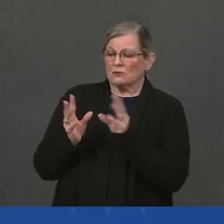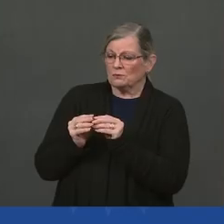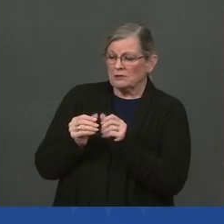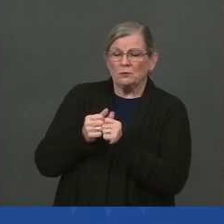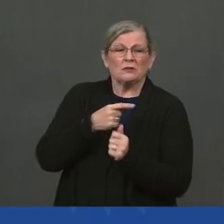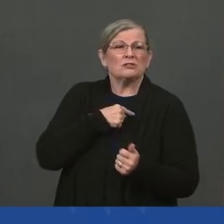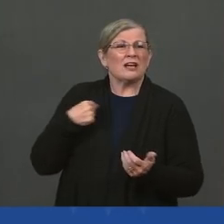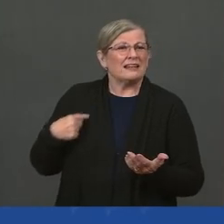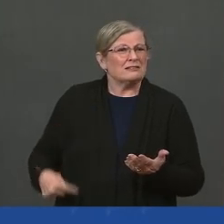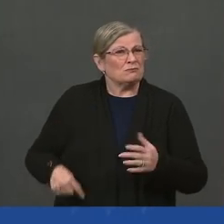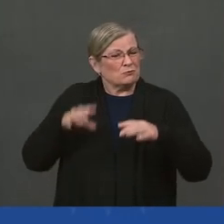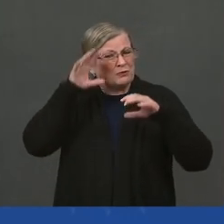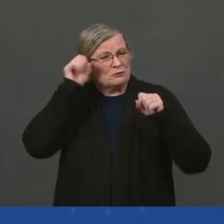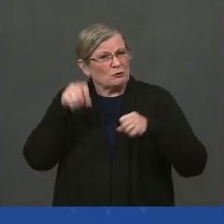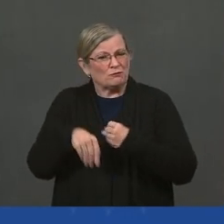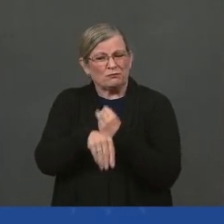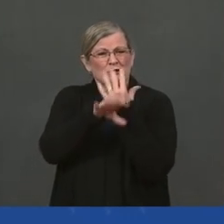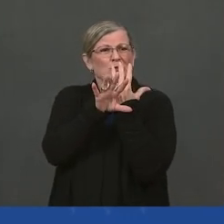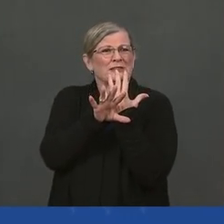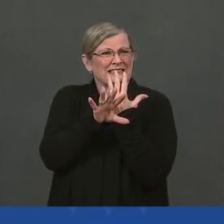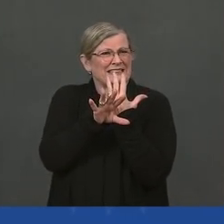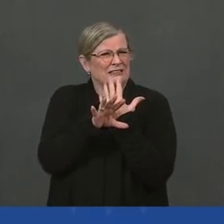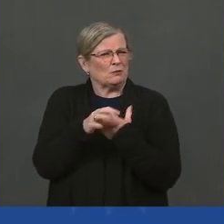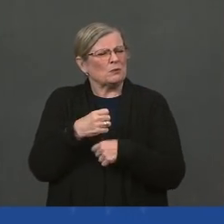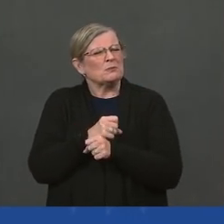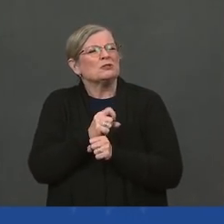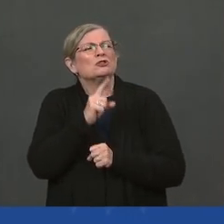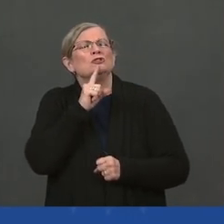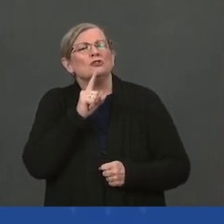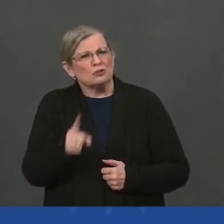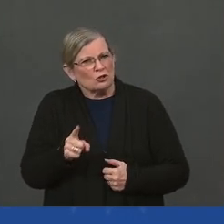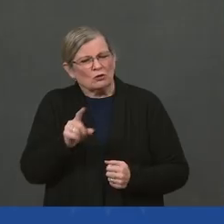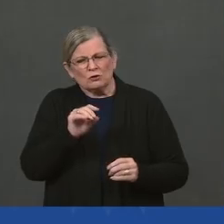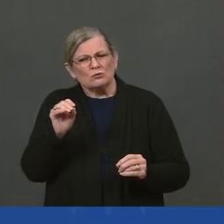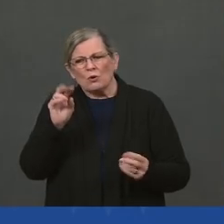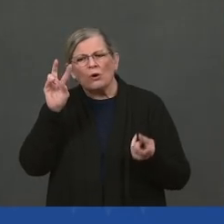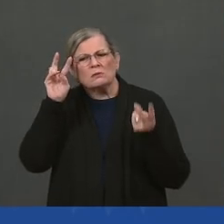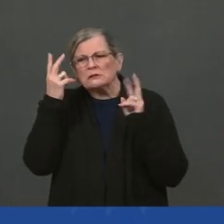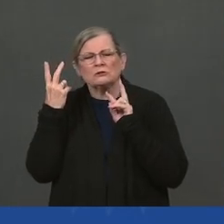I want to make sure there's no misunderstanding. It's competition, not conflict.